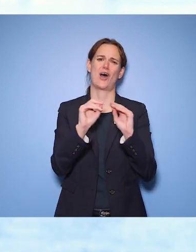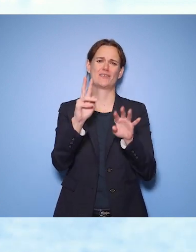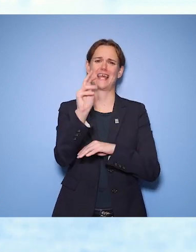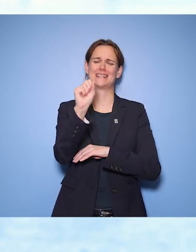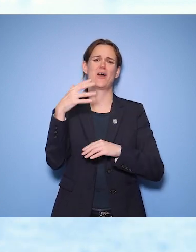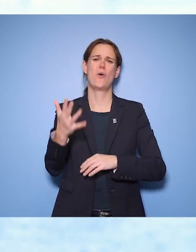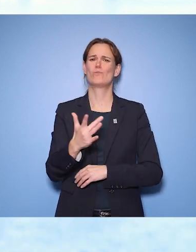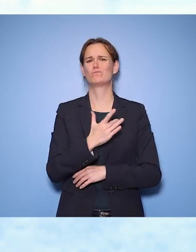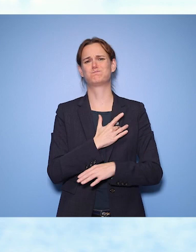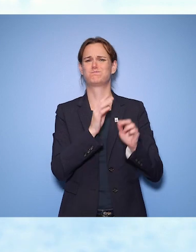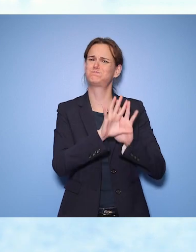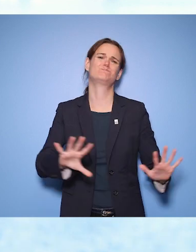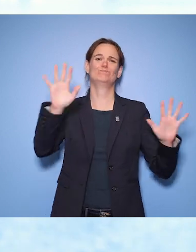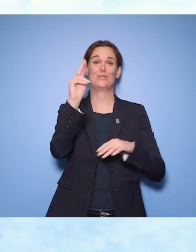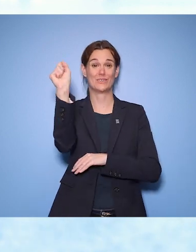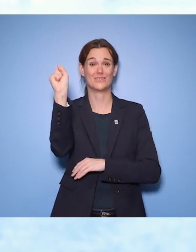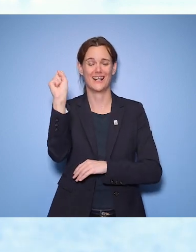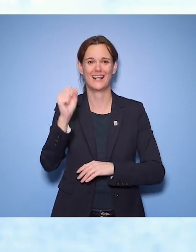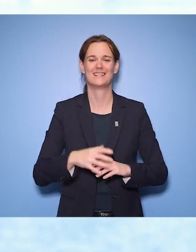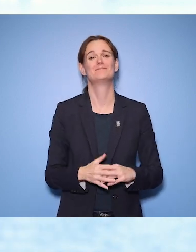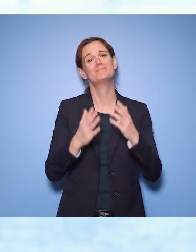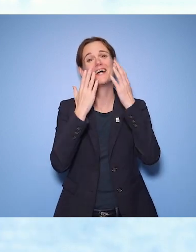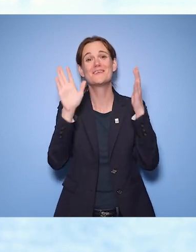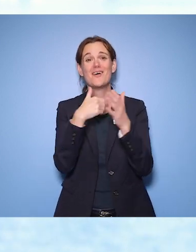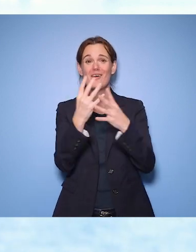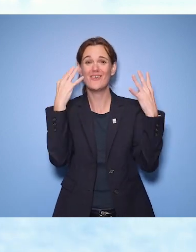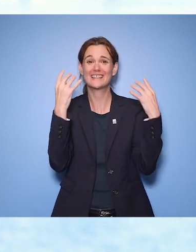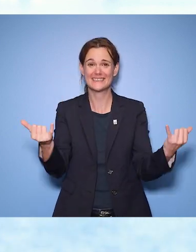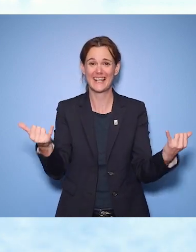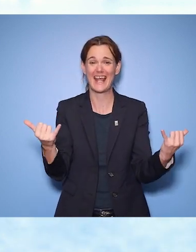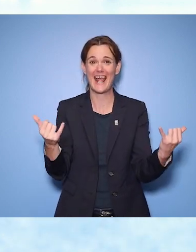holds a big space in peoples lives all over Nova Scotia. Thank you all for joining us today.